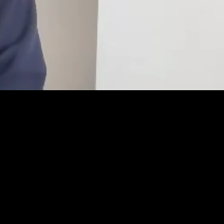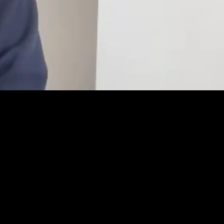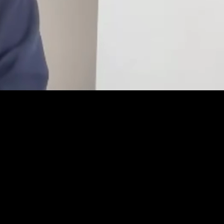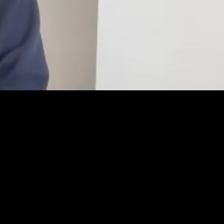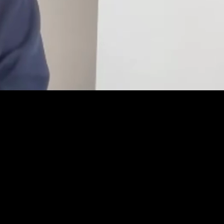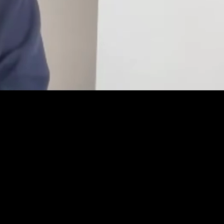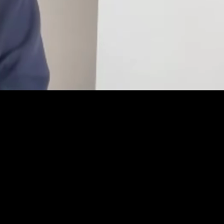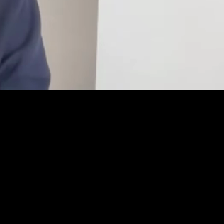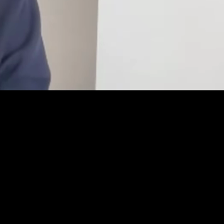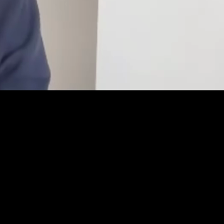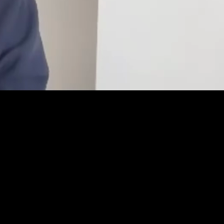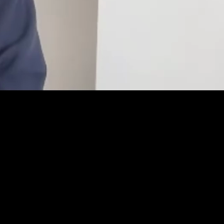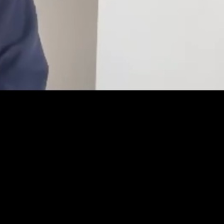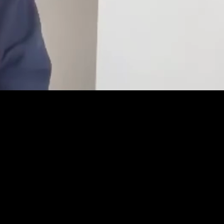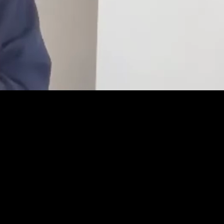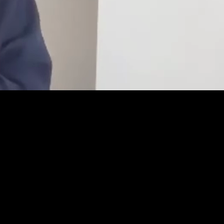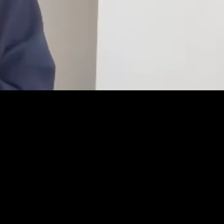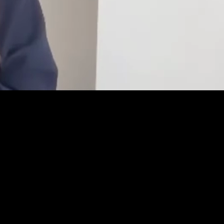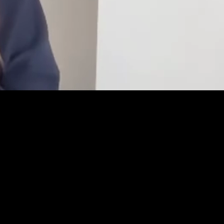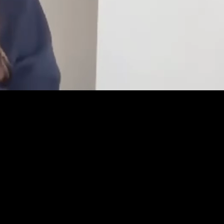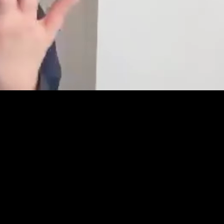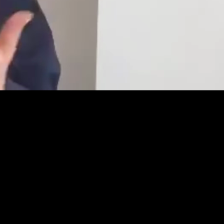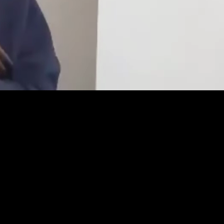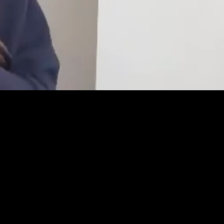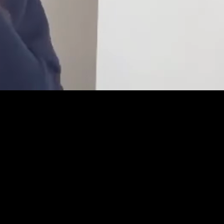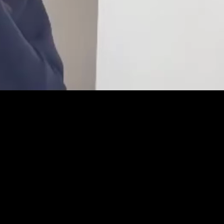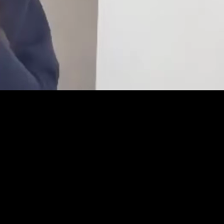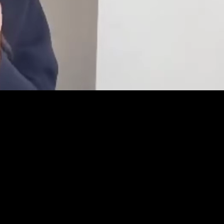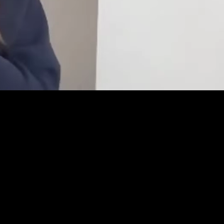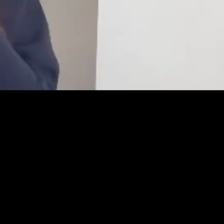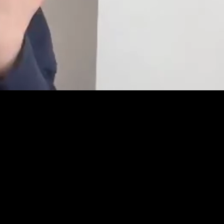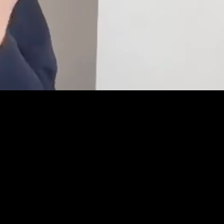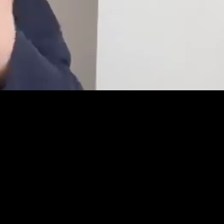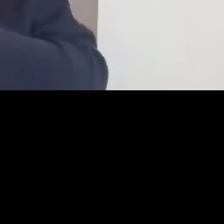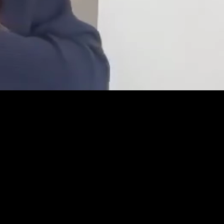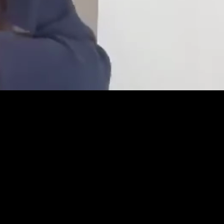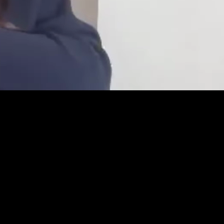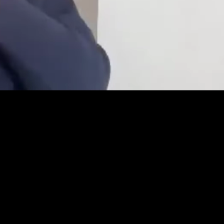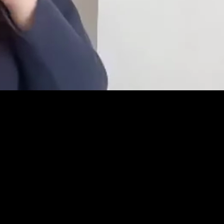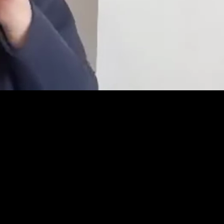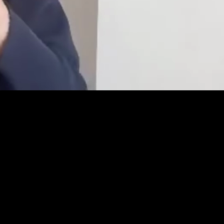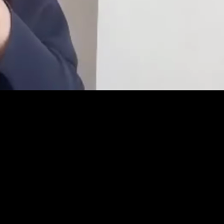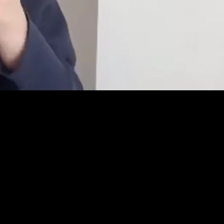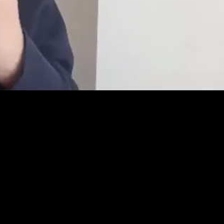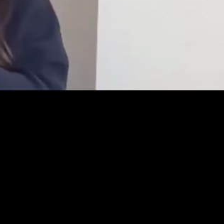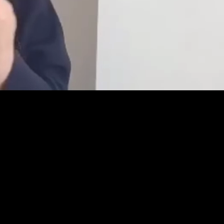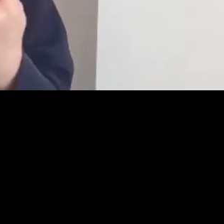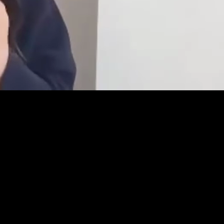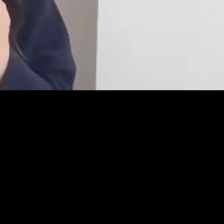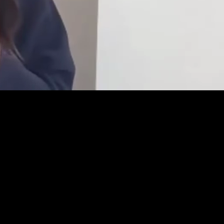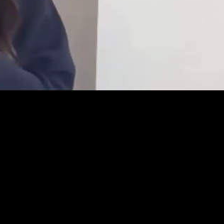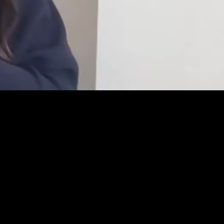There's plenty of great information on our website in our Knowledge Hub around search engine optimization, so have a read of that. There are some webinars